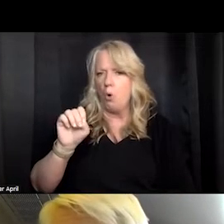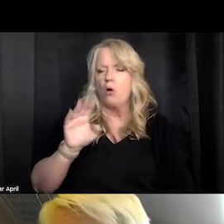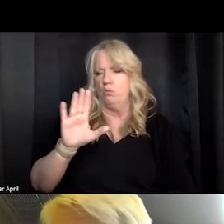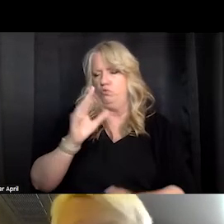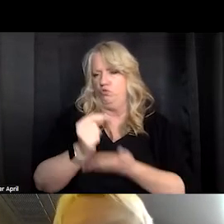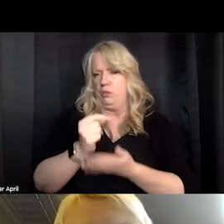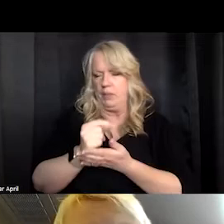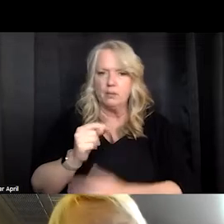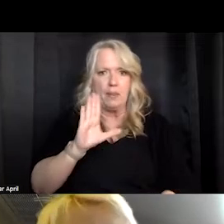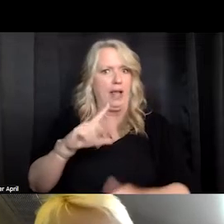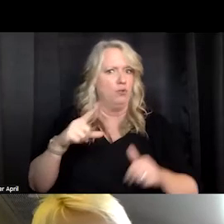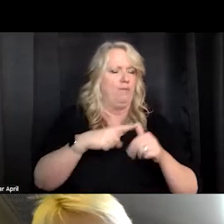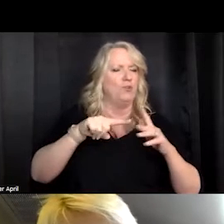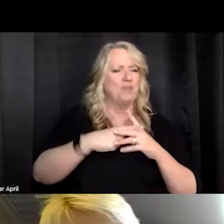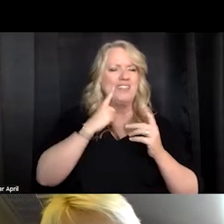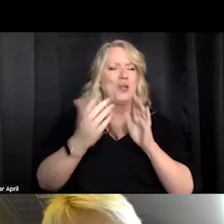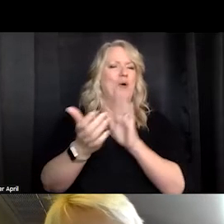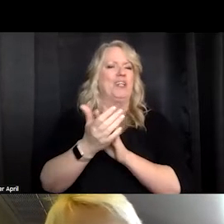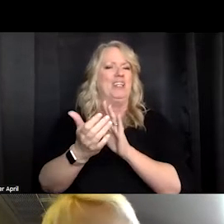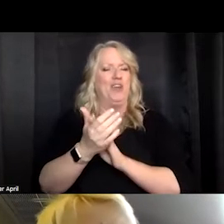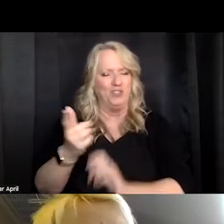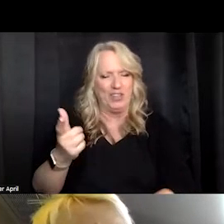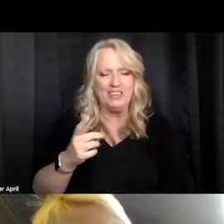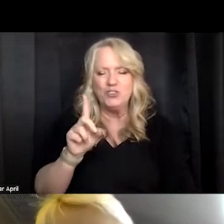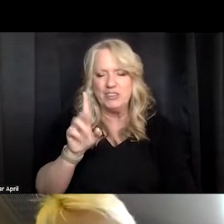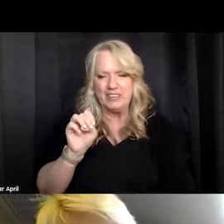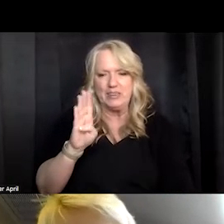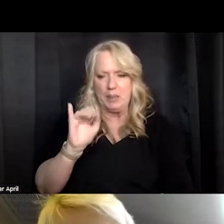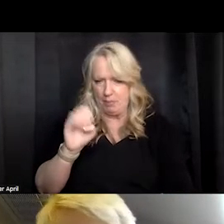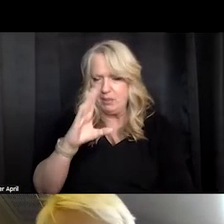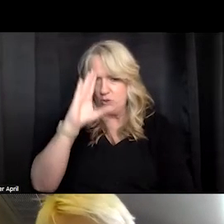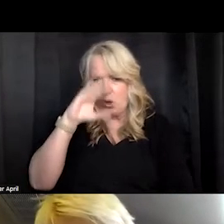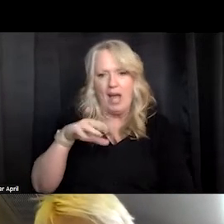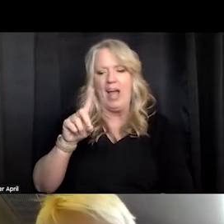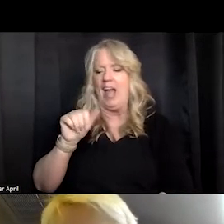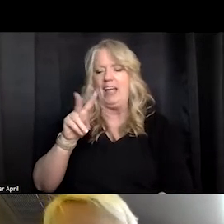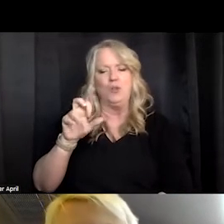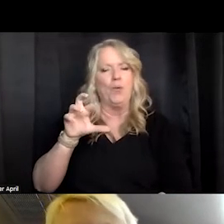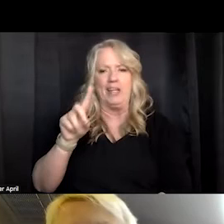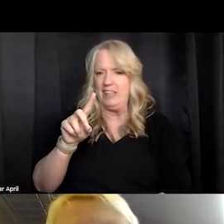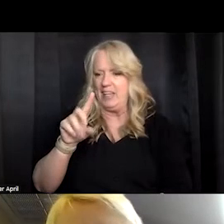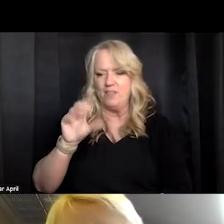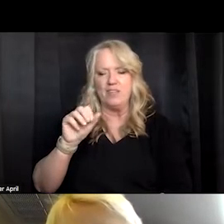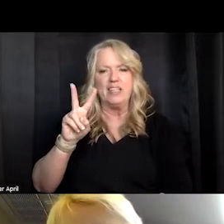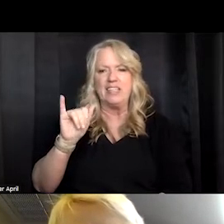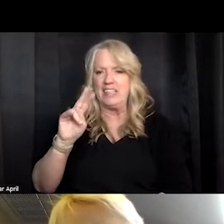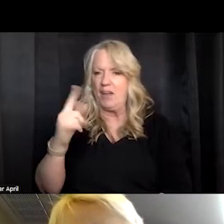. IT BECAME KNOWN AS MORAL TREATMENT. WHERE HE WAS, WHERE HE BEGAN